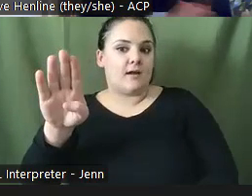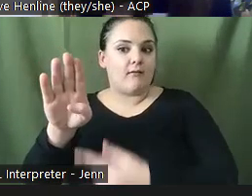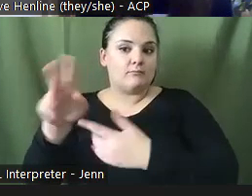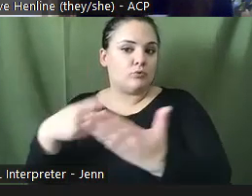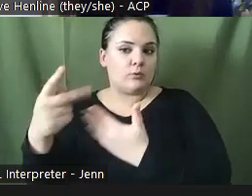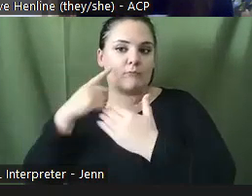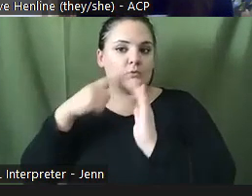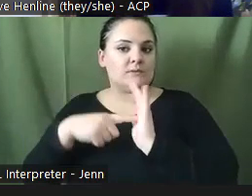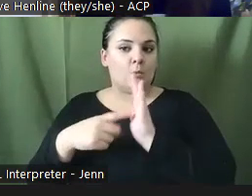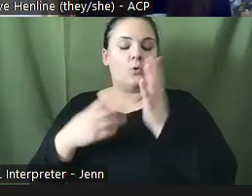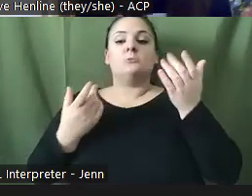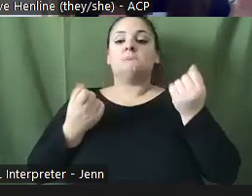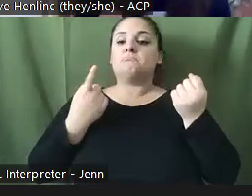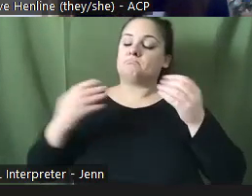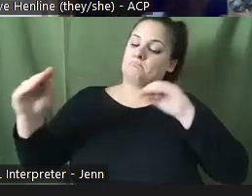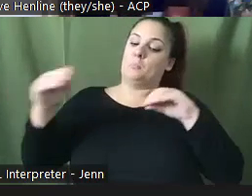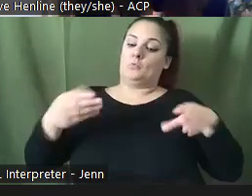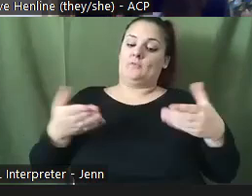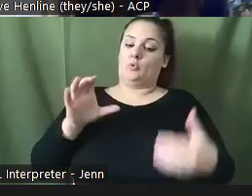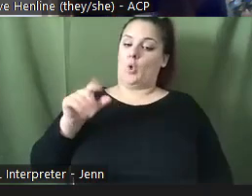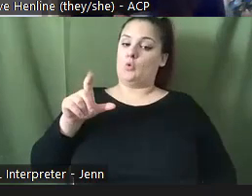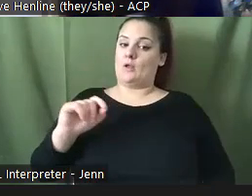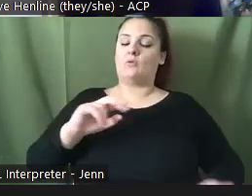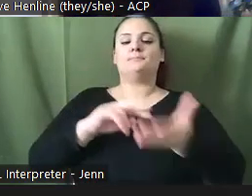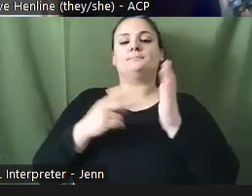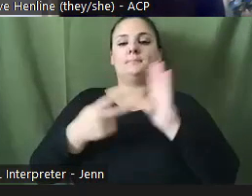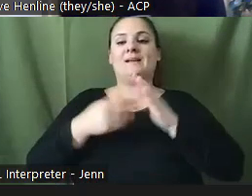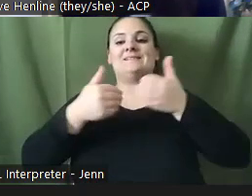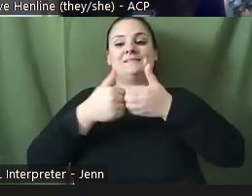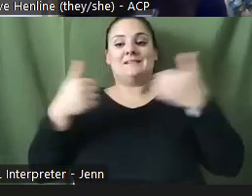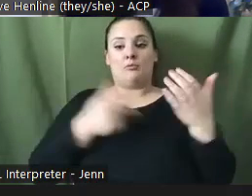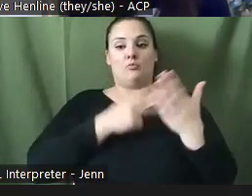move to Colorado, you do need to enroll in the program separately, because of those different